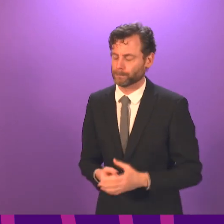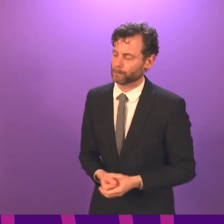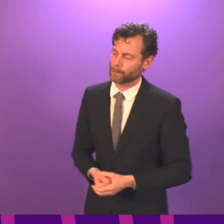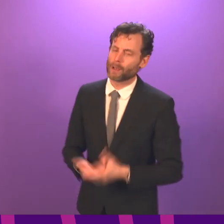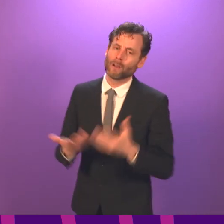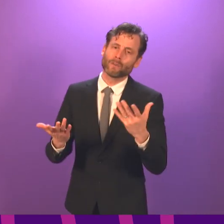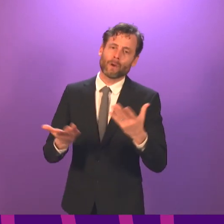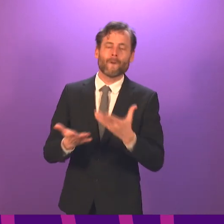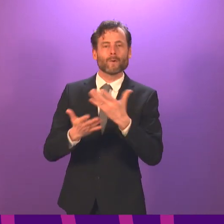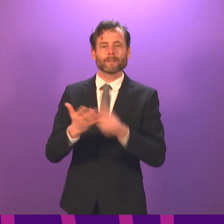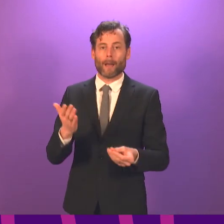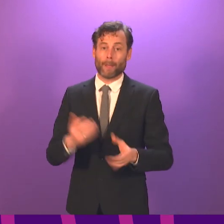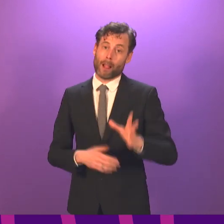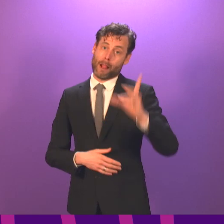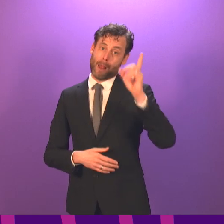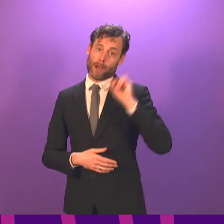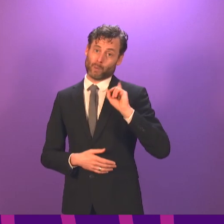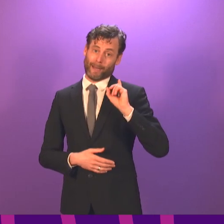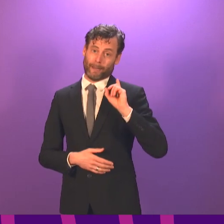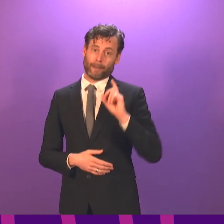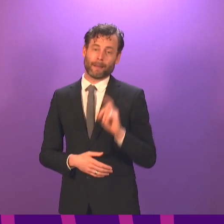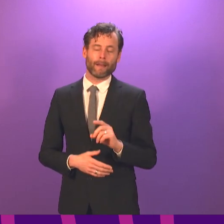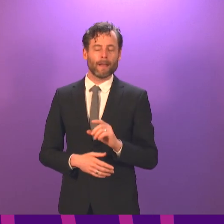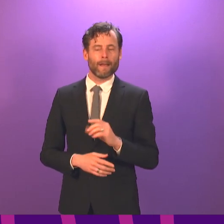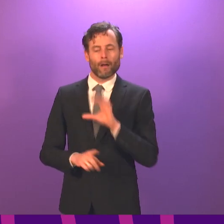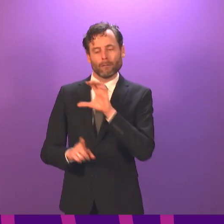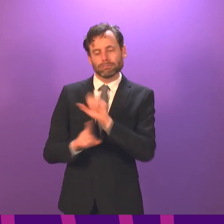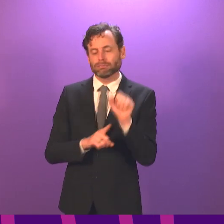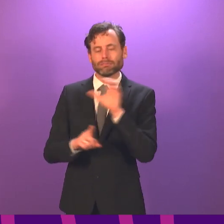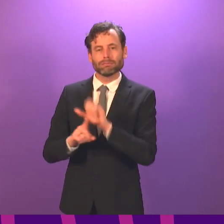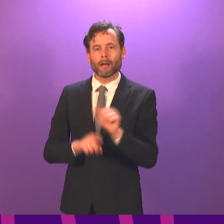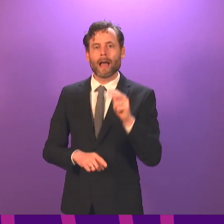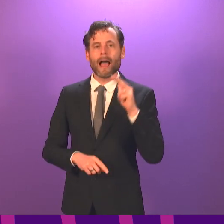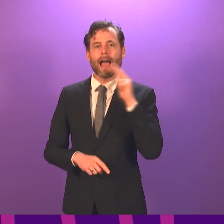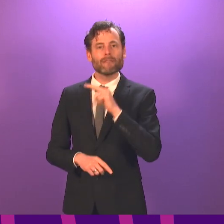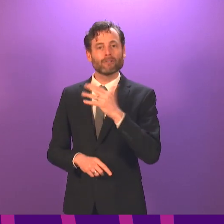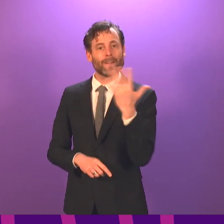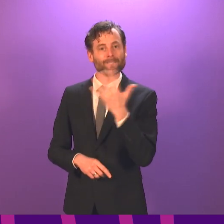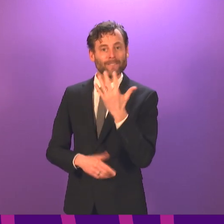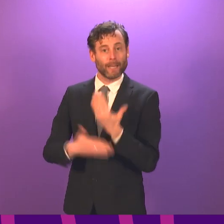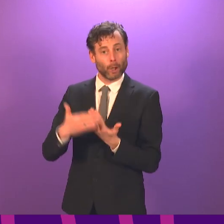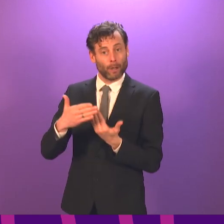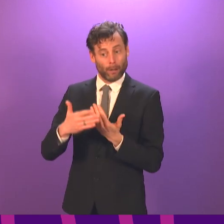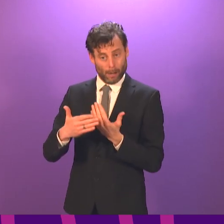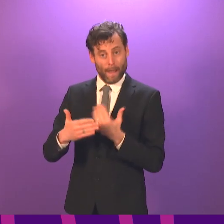This time last week, we were recording an average of 815 new cases a day. That has now